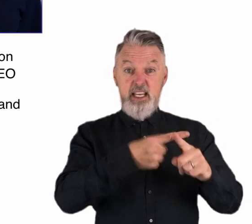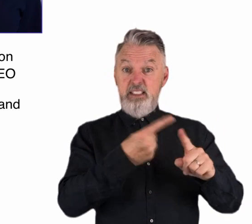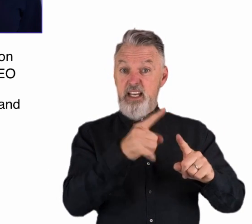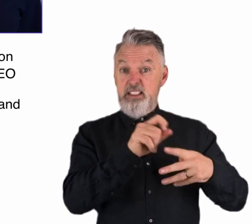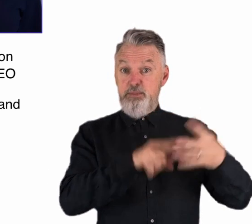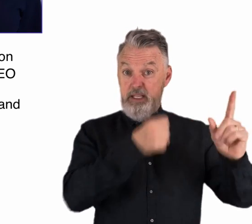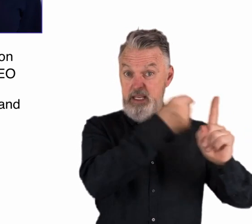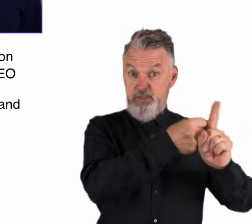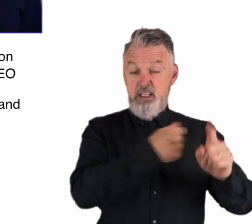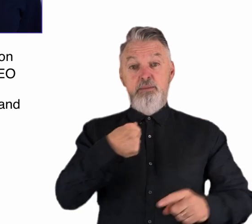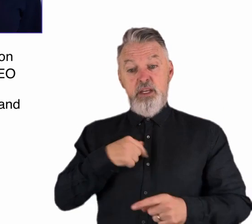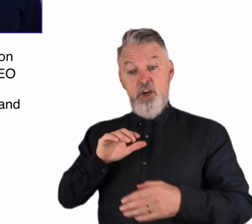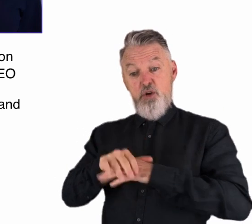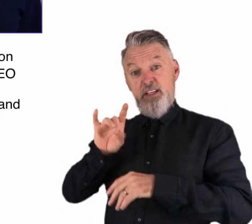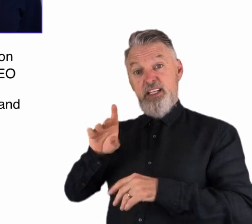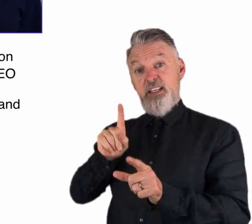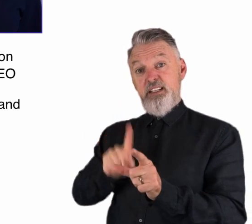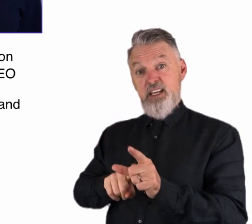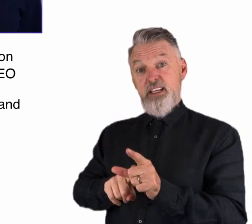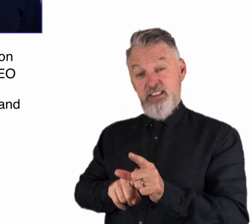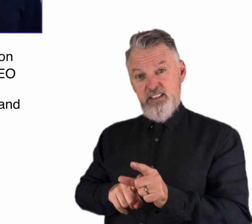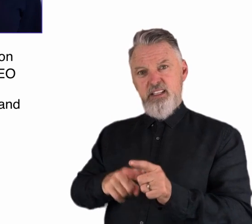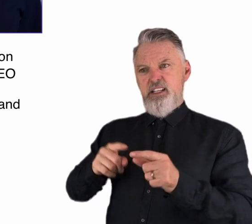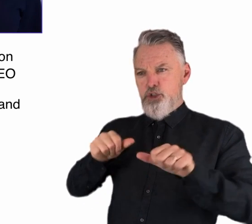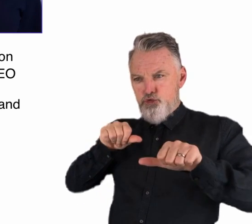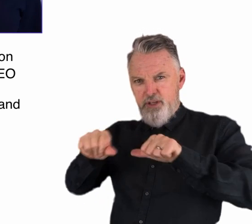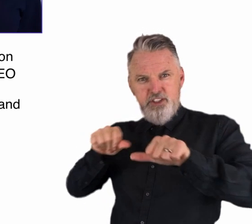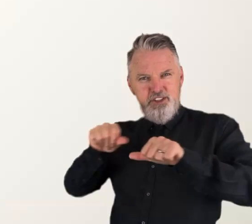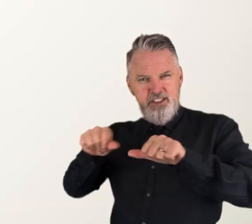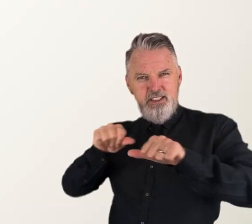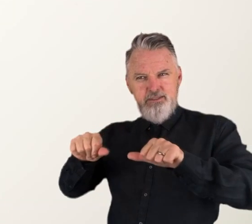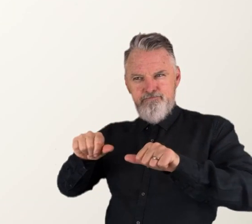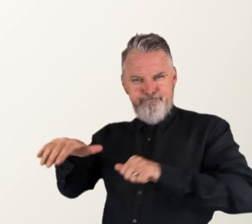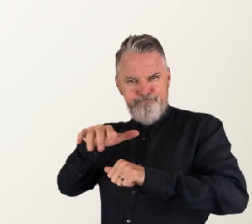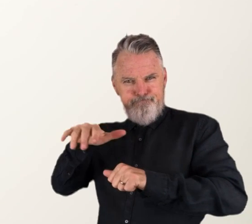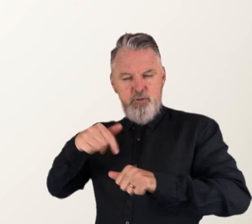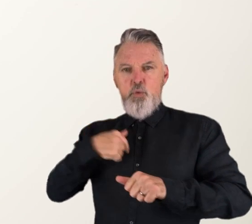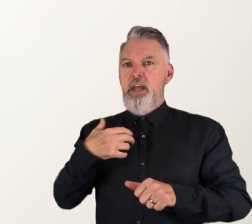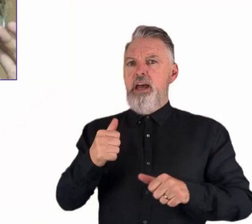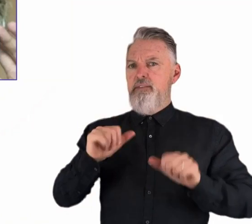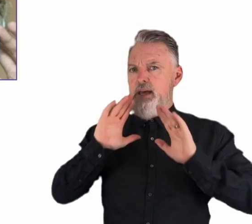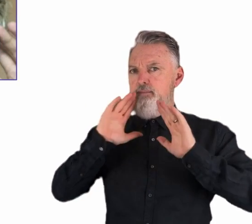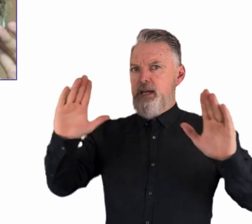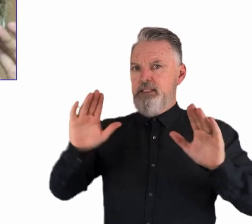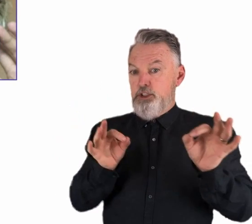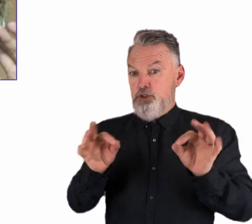I bring over a decade in brand strategy and innovation strategy. We’re joined by an amazing design team at RMIT University